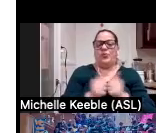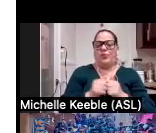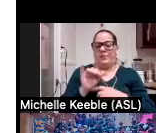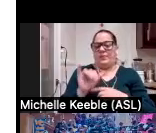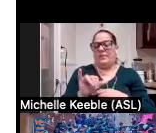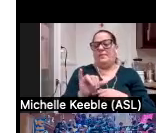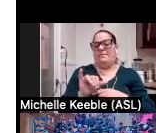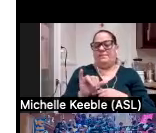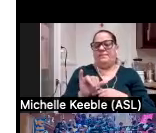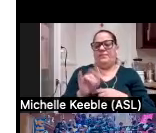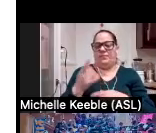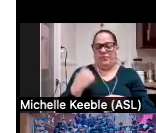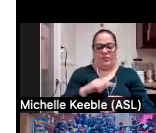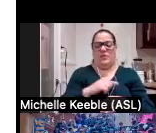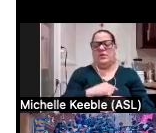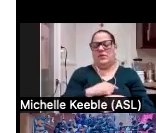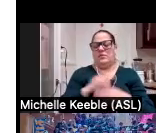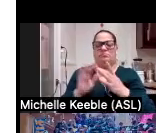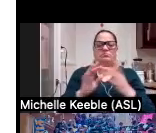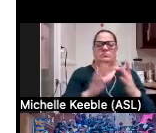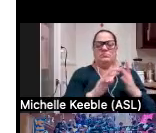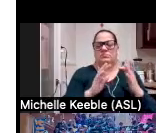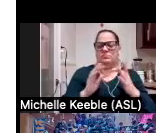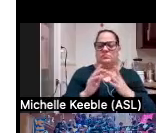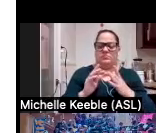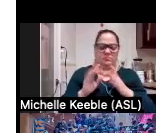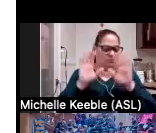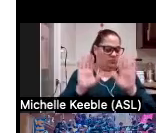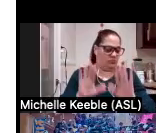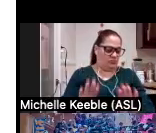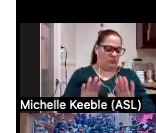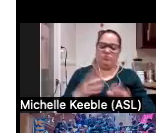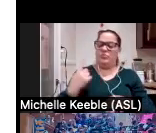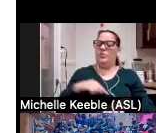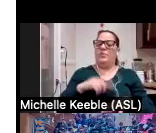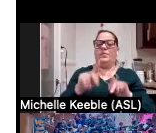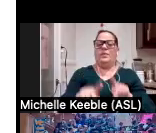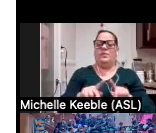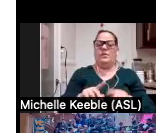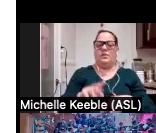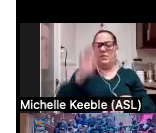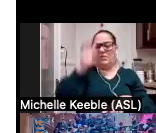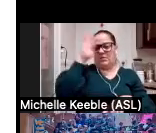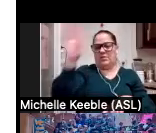um, you know, we we reached out. We got really wonderful curators. Ignasio and Jordan,